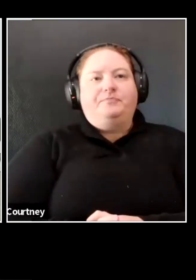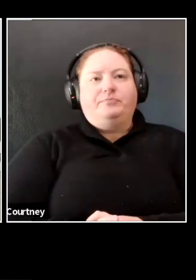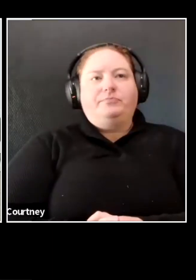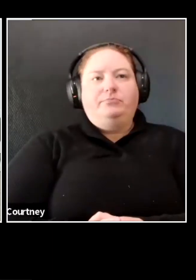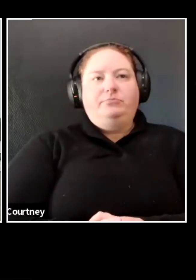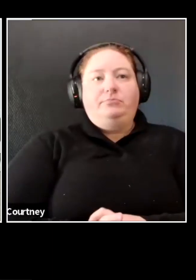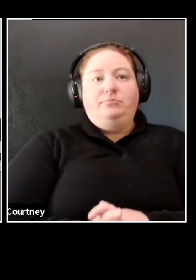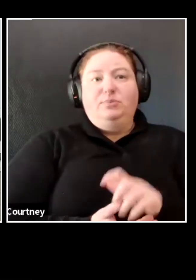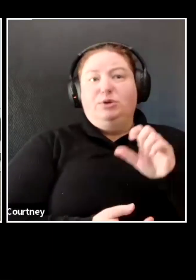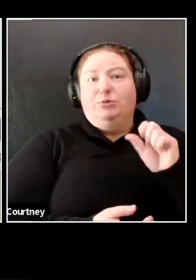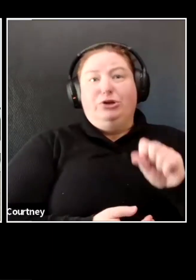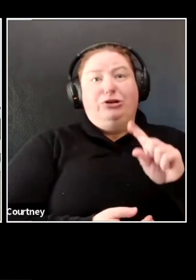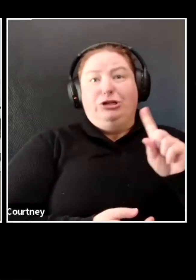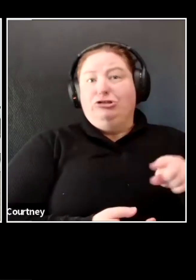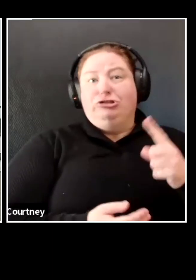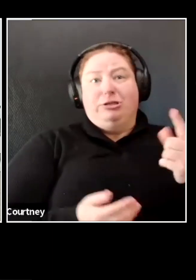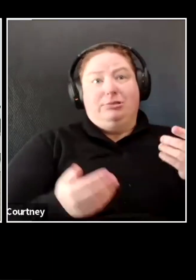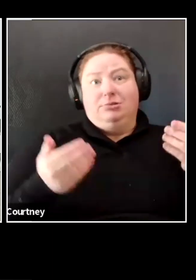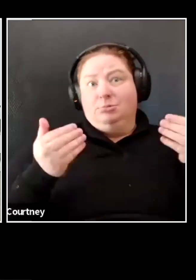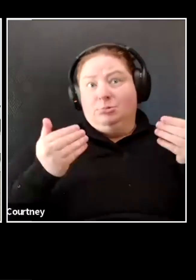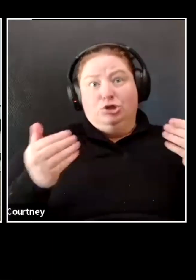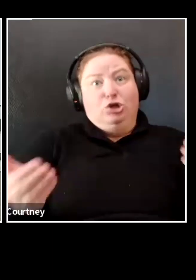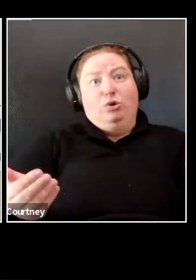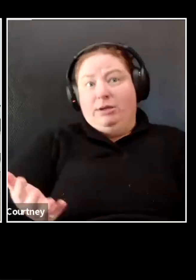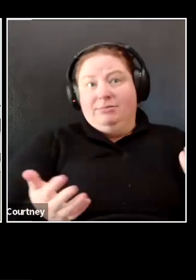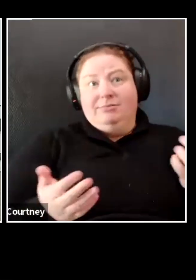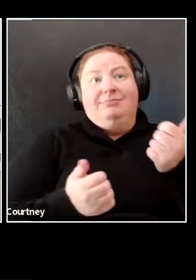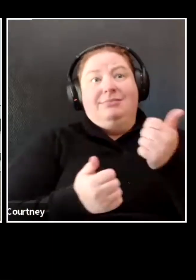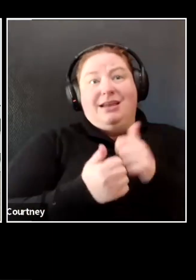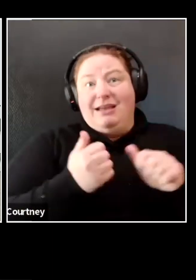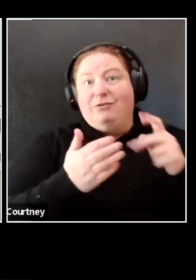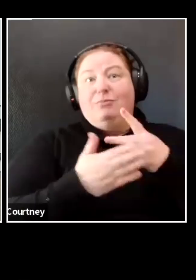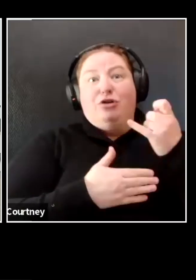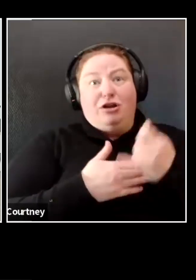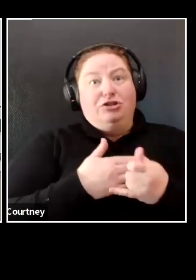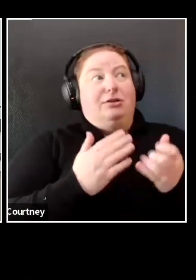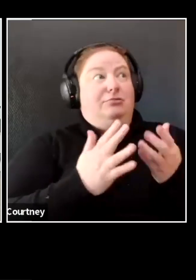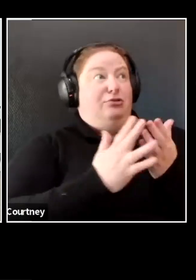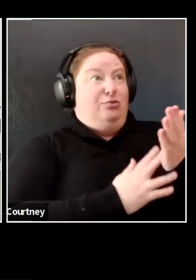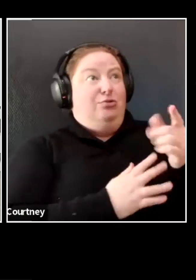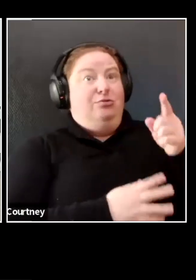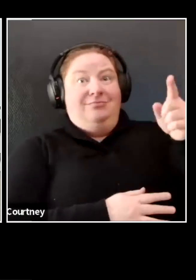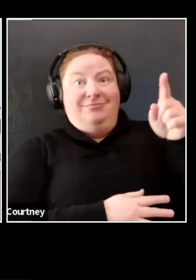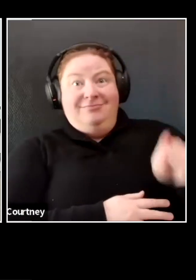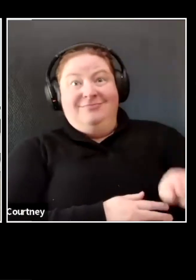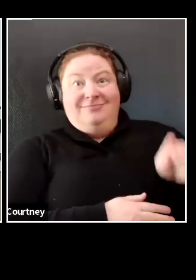it in terms of putting every single one of the projects through it and giving it a score. Um